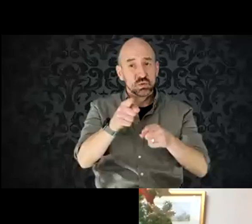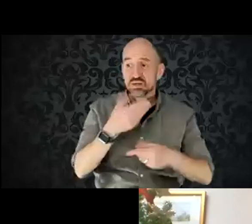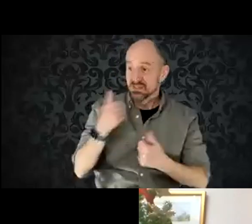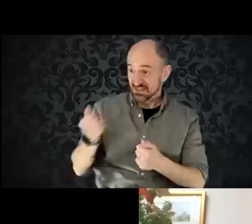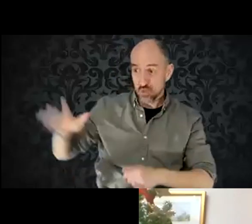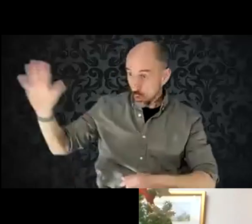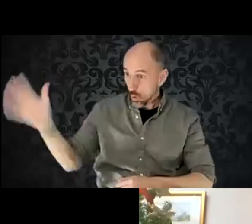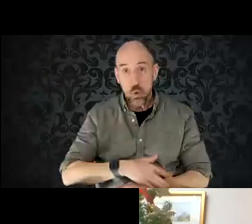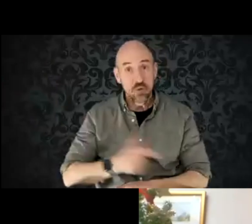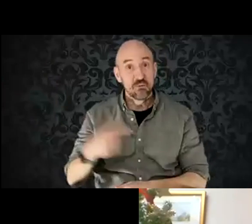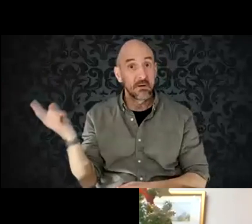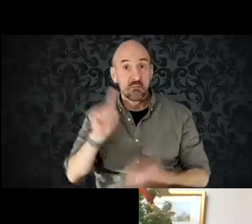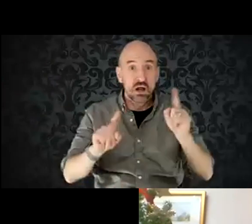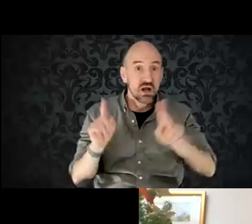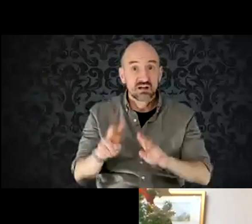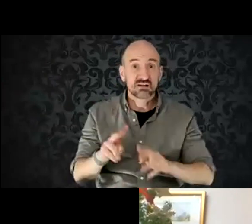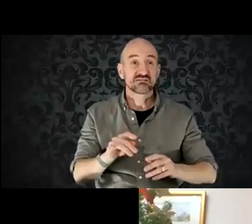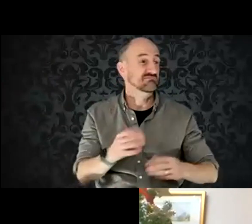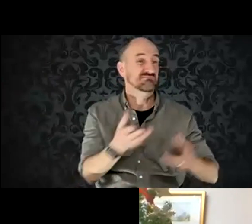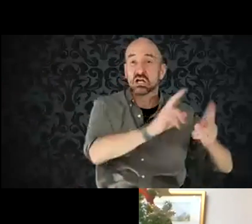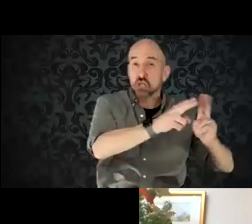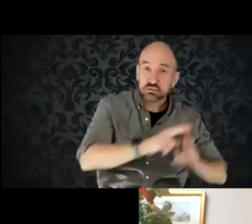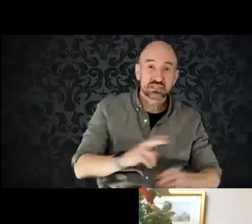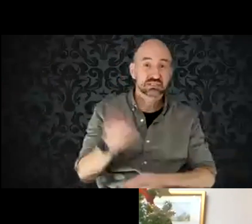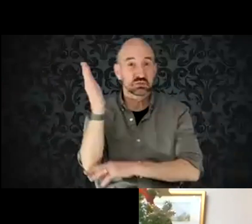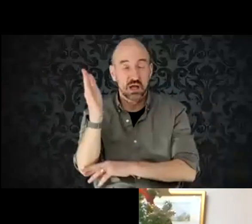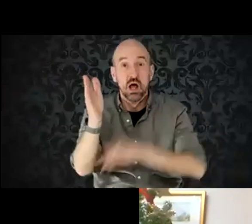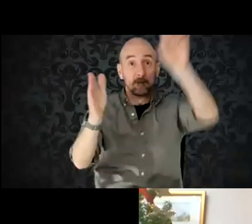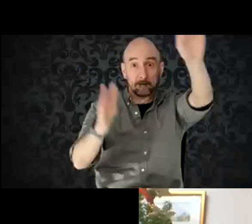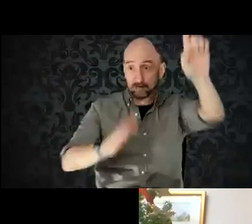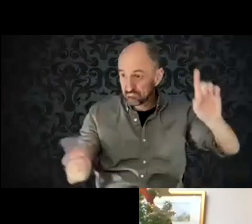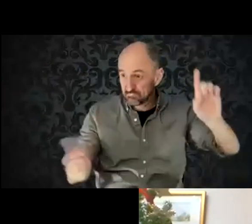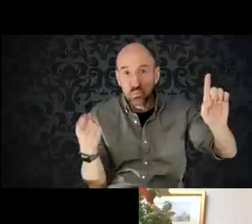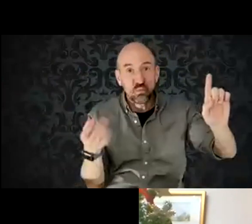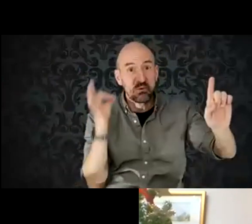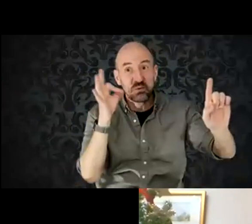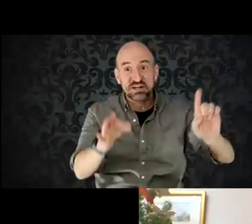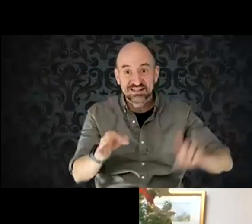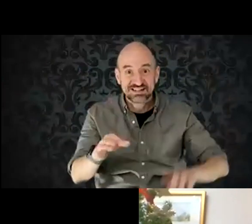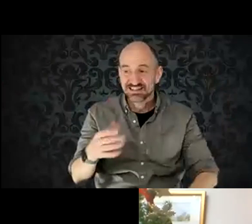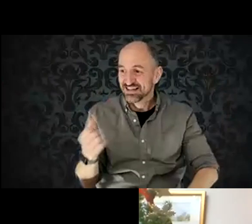and then they will feel included, and have the opportunity to have-- be involved in it. I'm just